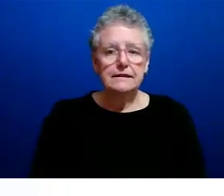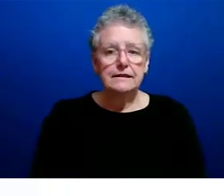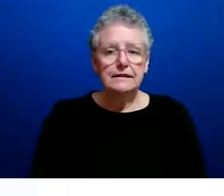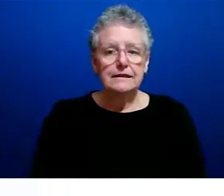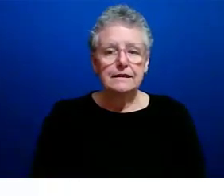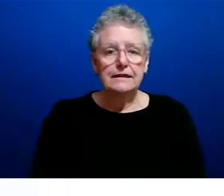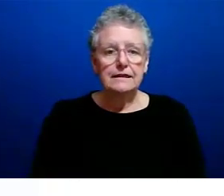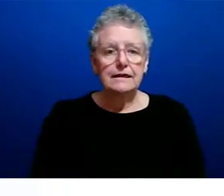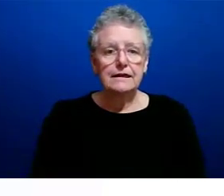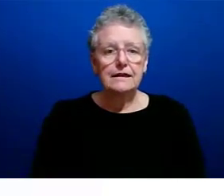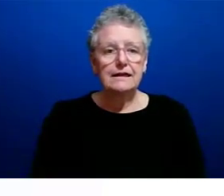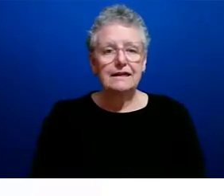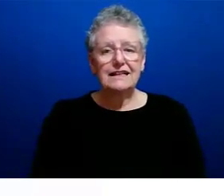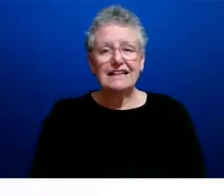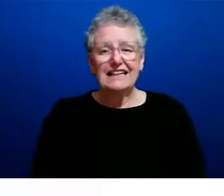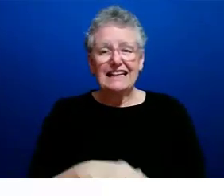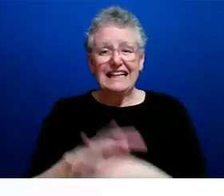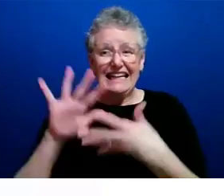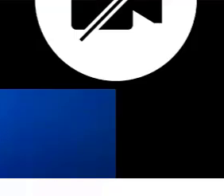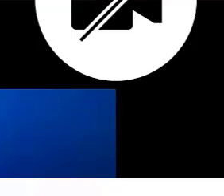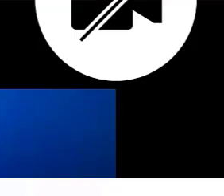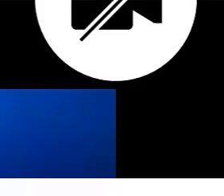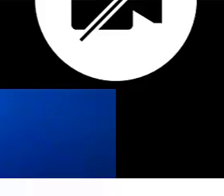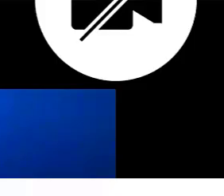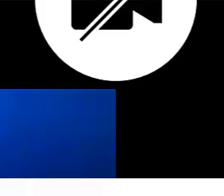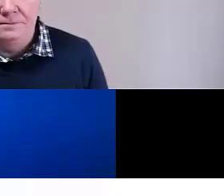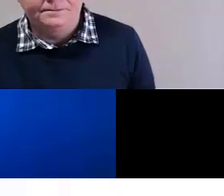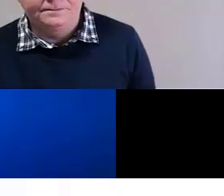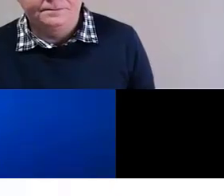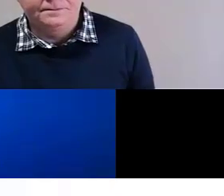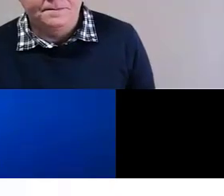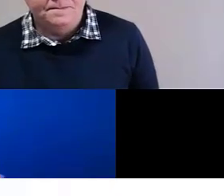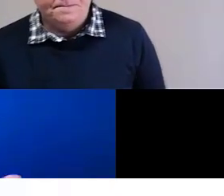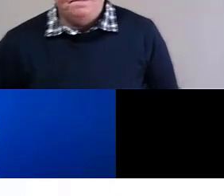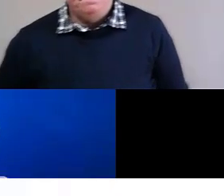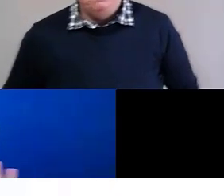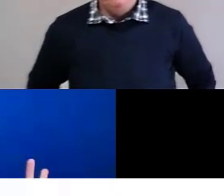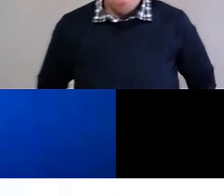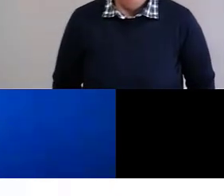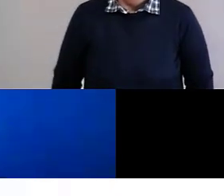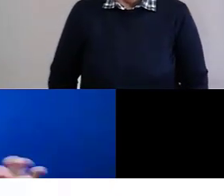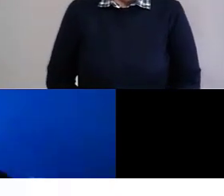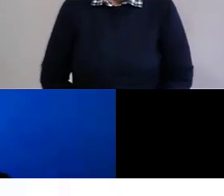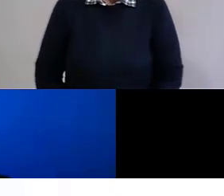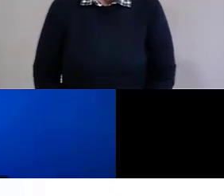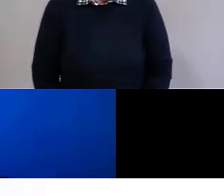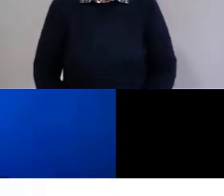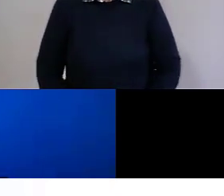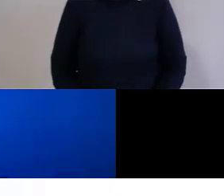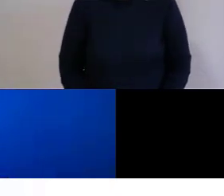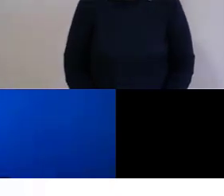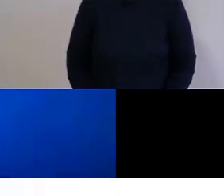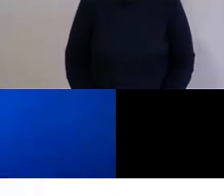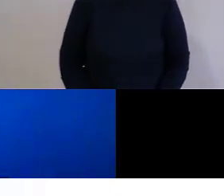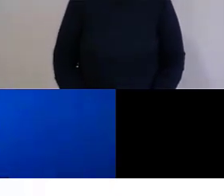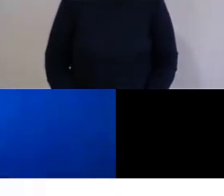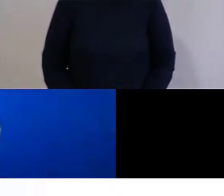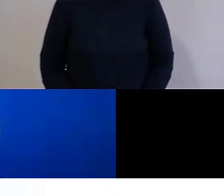Catching that vague phrasing in our own writing can actually be one of the most difficult things to catch.